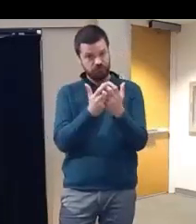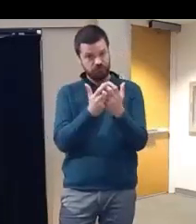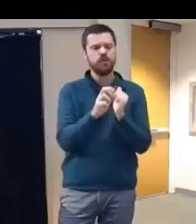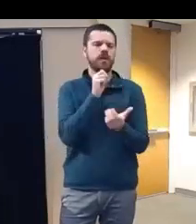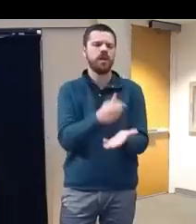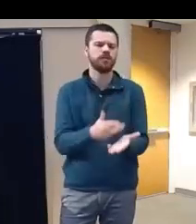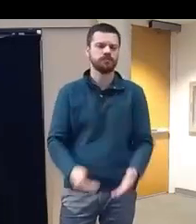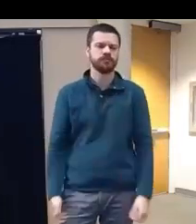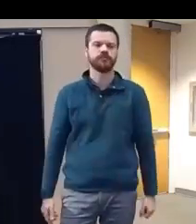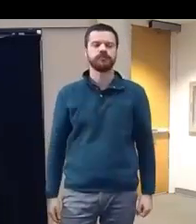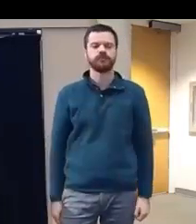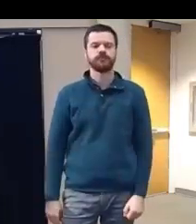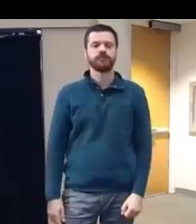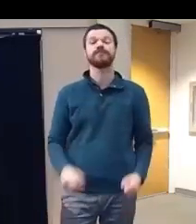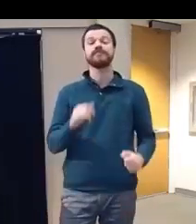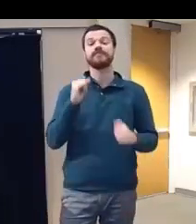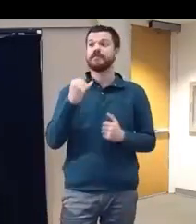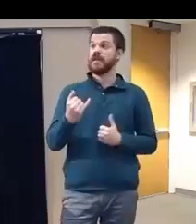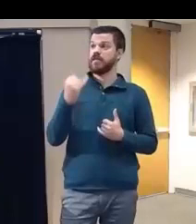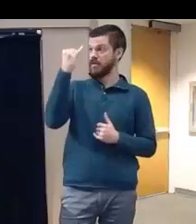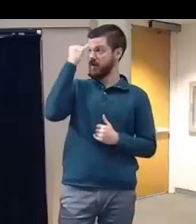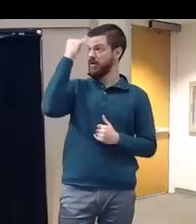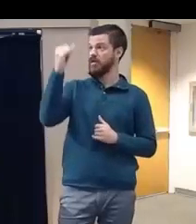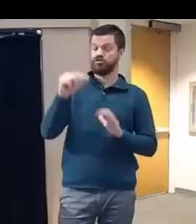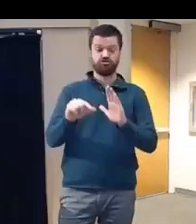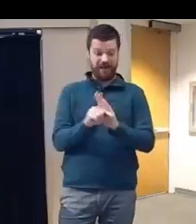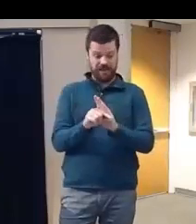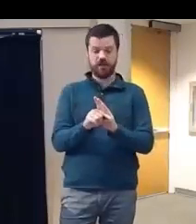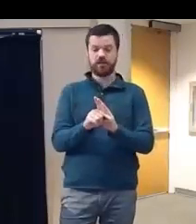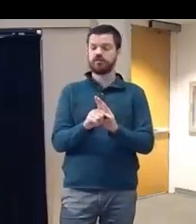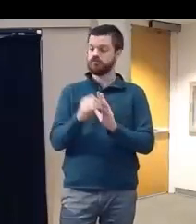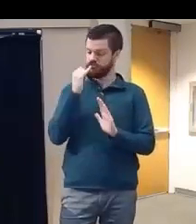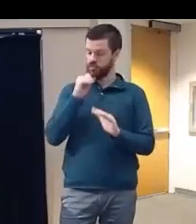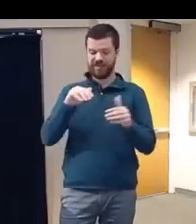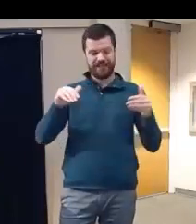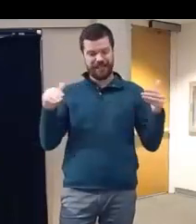know the the idea that grading by itself when you when you introduce that interpersonal connection